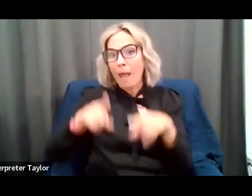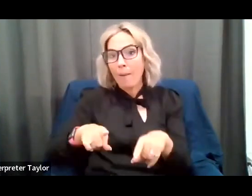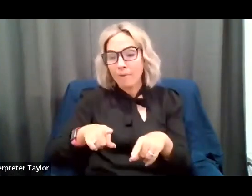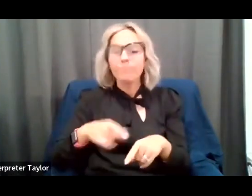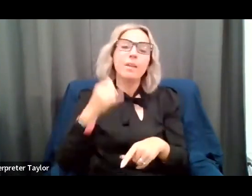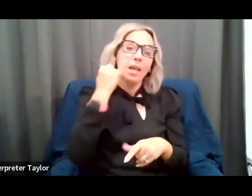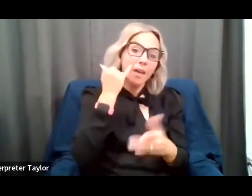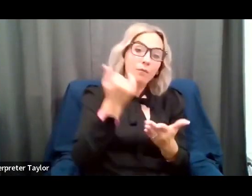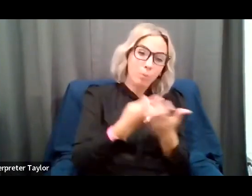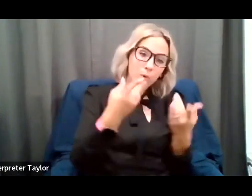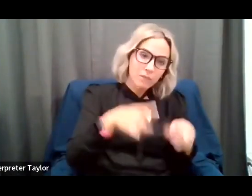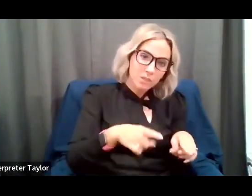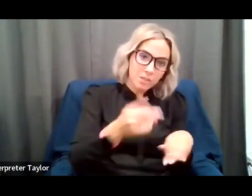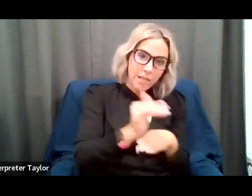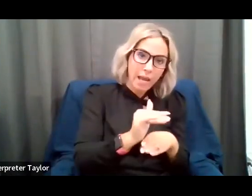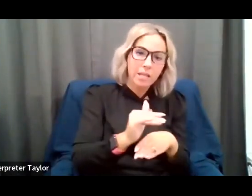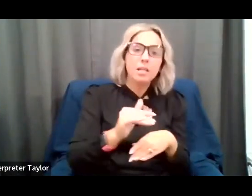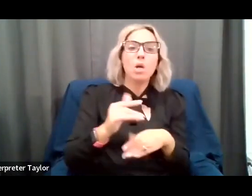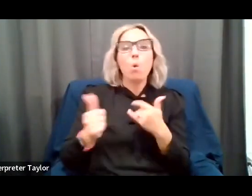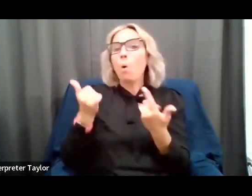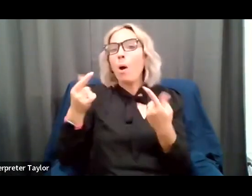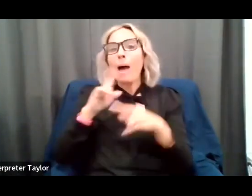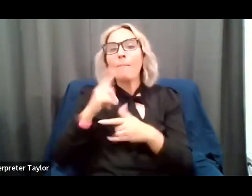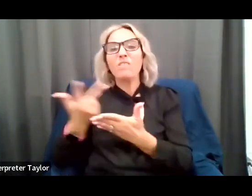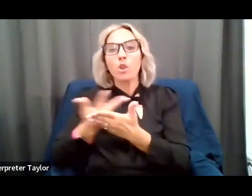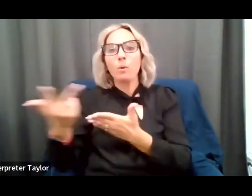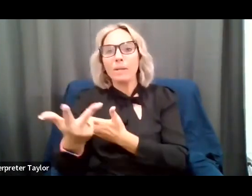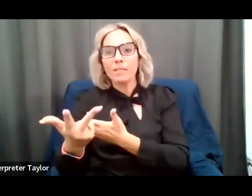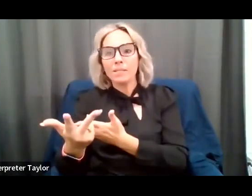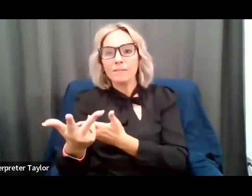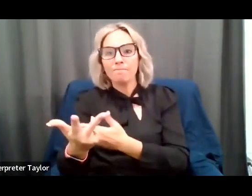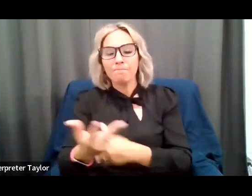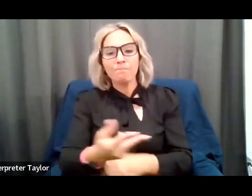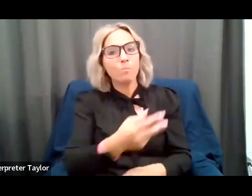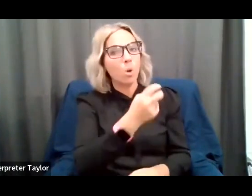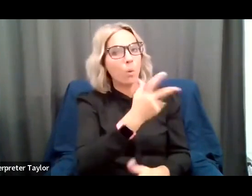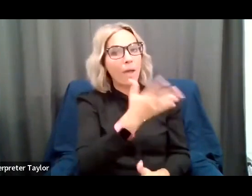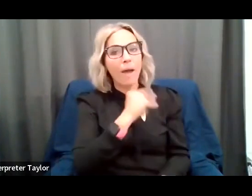Probably won't occur for another three weeks. Okay. I want a straight answer. [Yeah.]